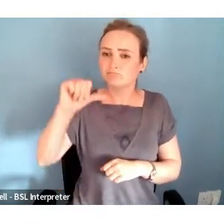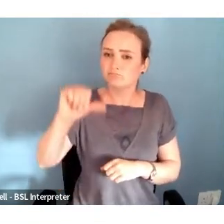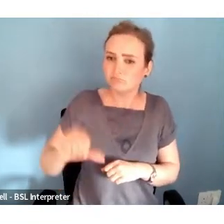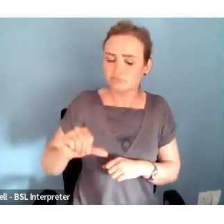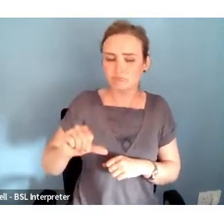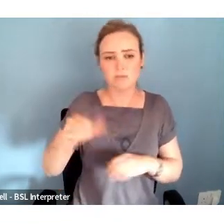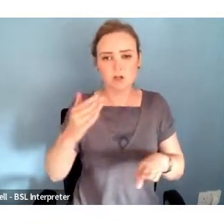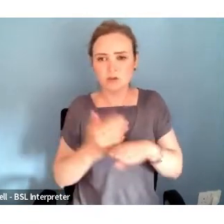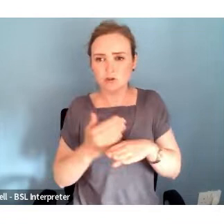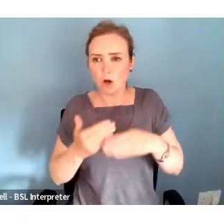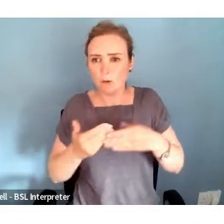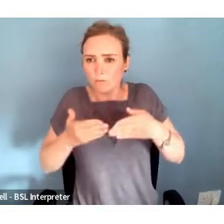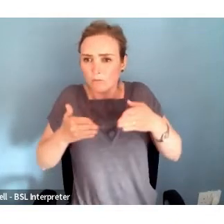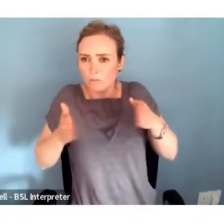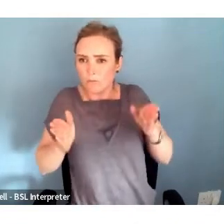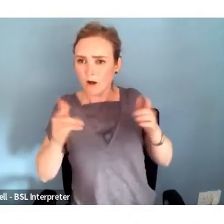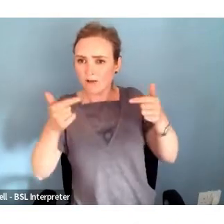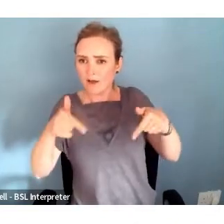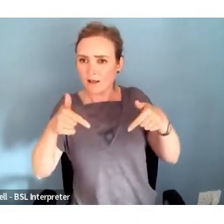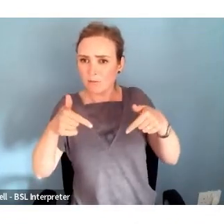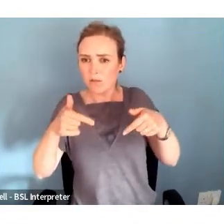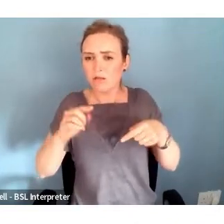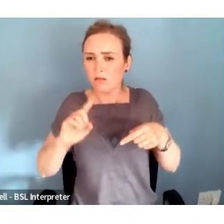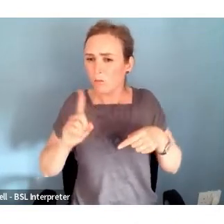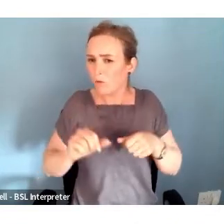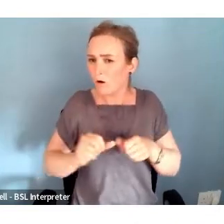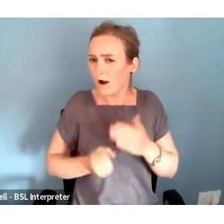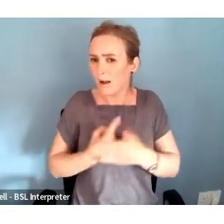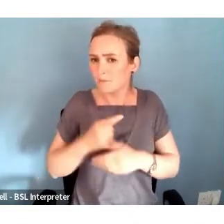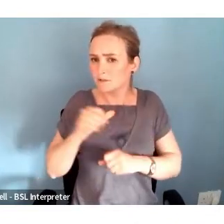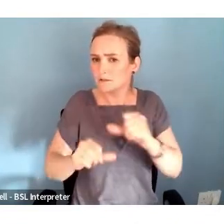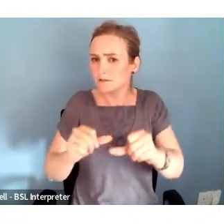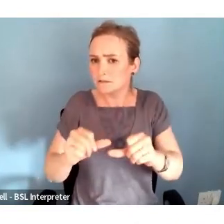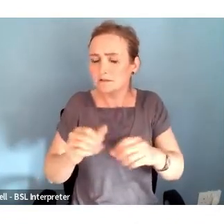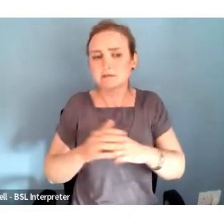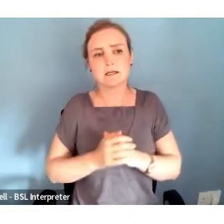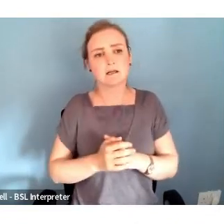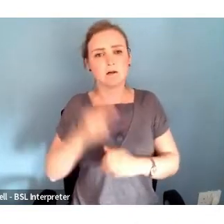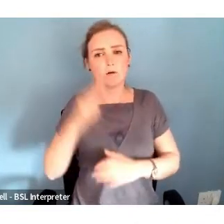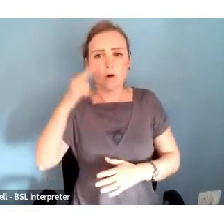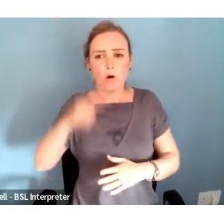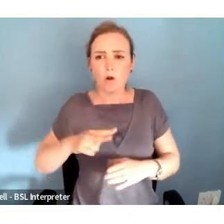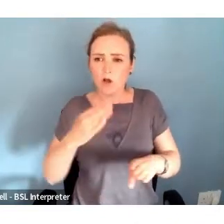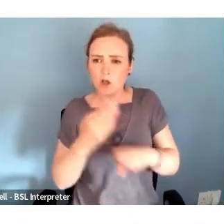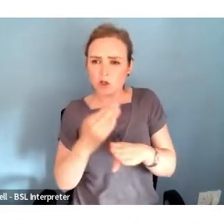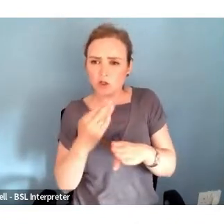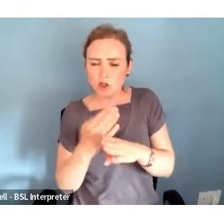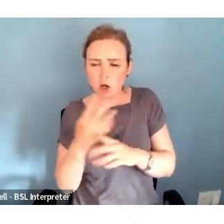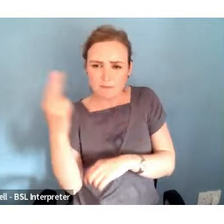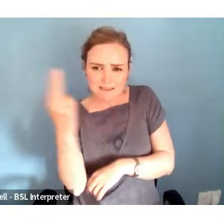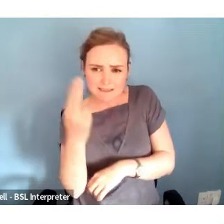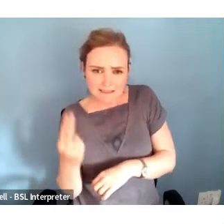. Then what happens. Then we are going to look at the job design, drill E. description, writing job adverts,